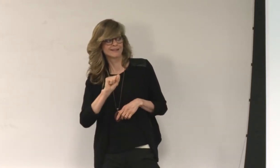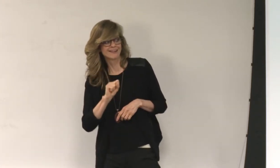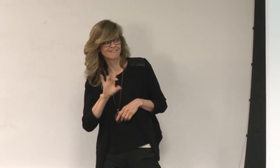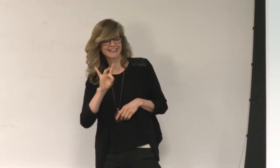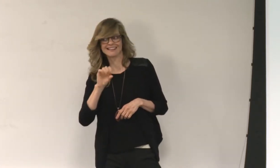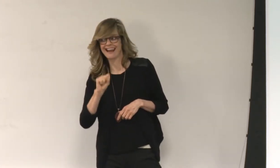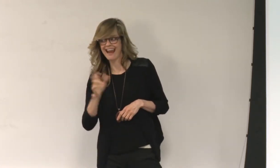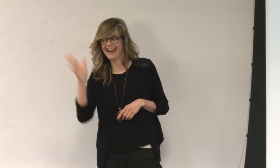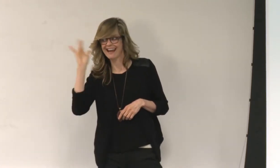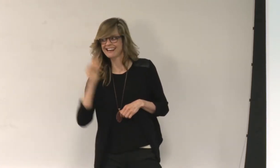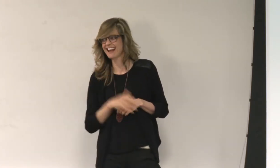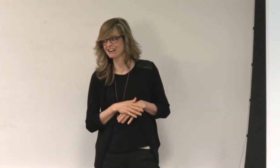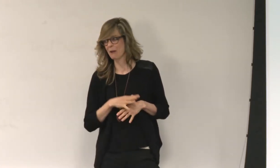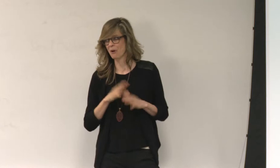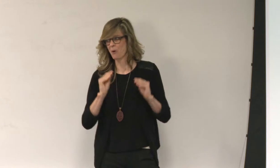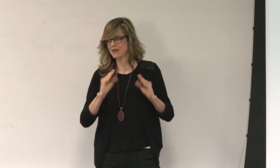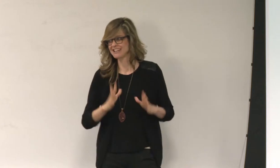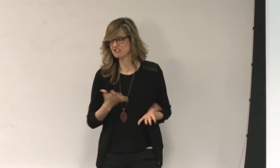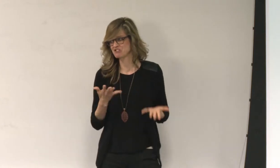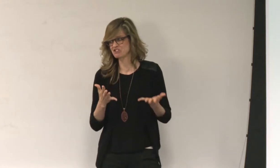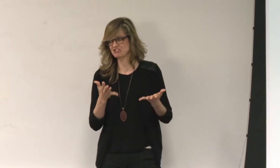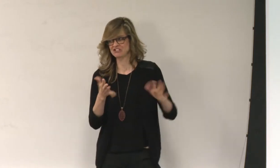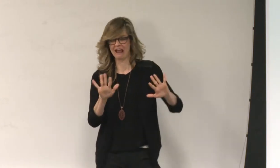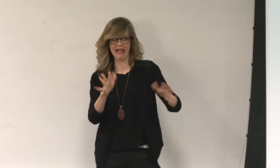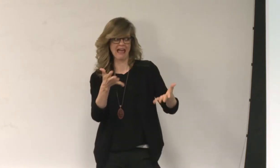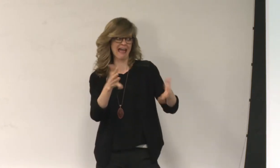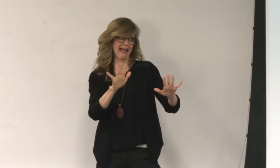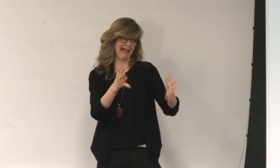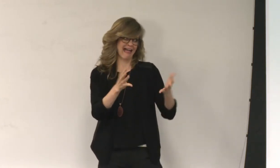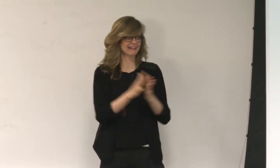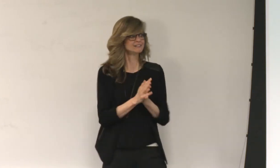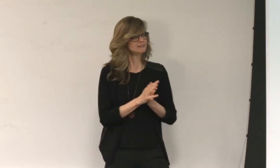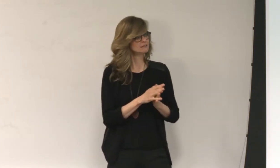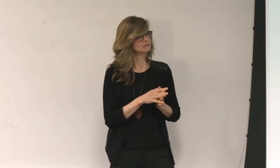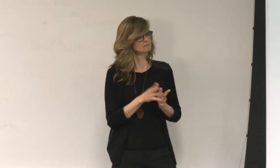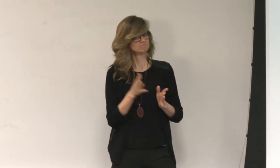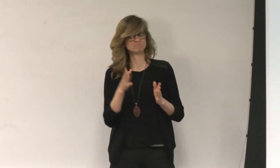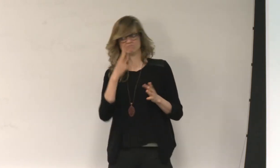OF COURSE, THAT WAS IN, YOU KNOW, THE SEVENTIES, EIGHTIES, ET CETERA.